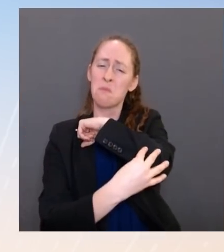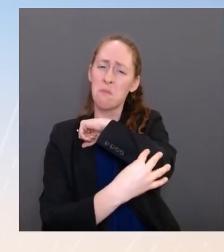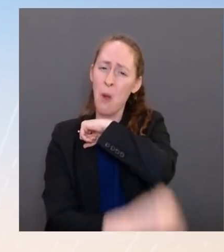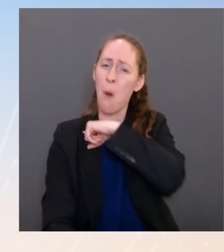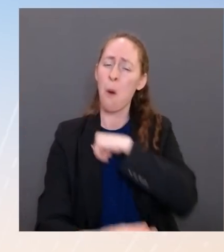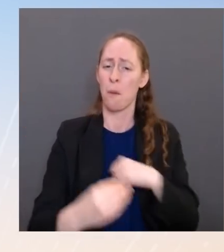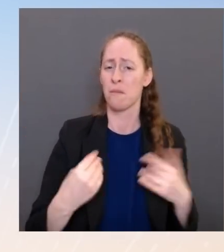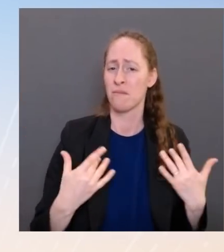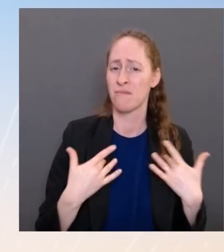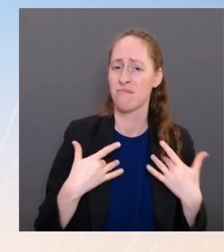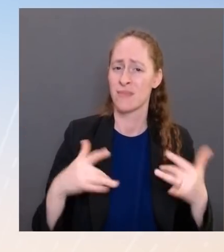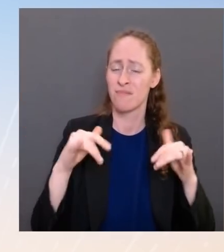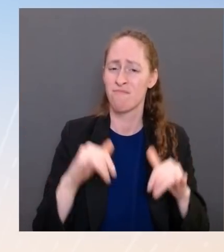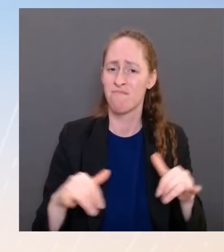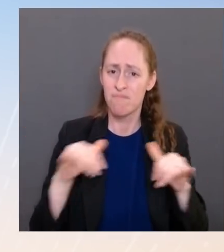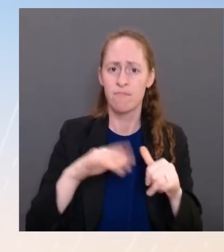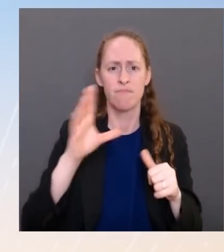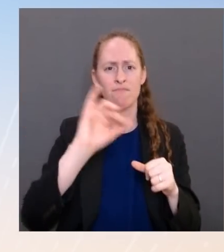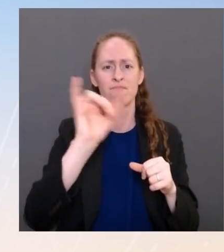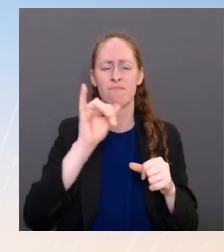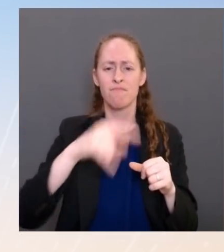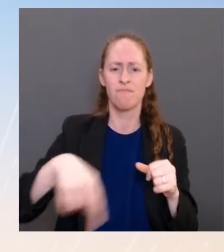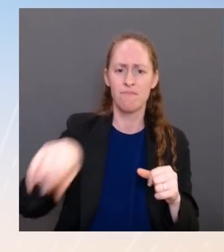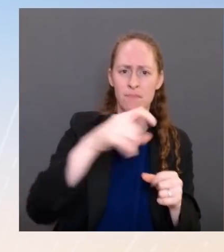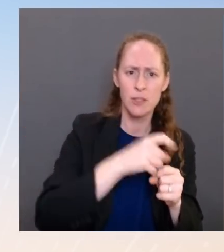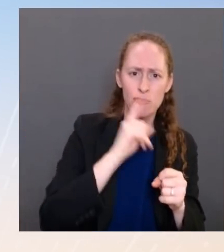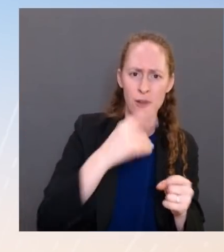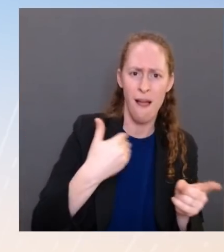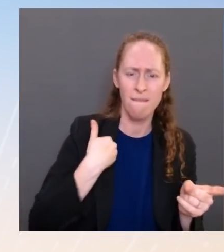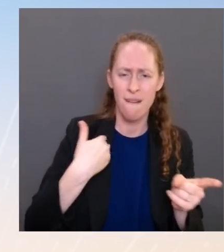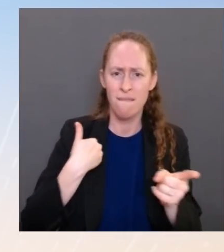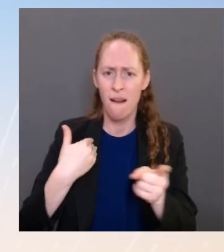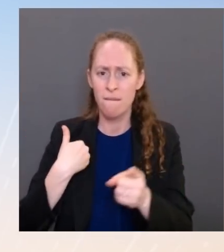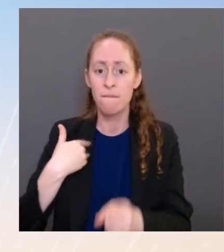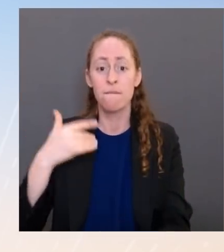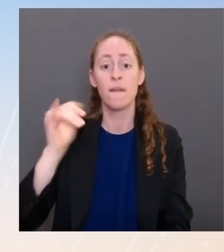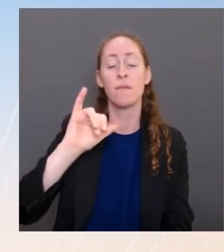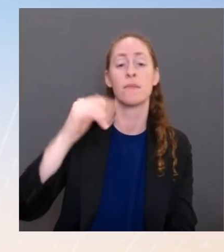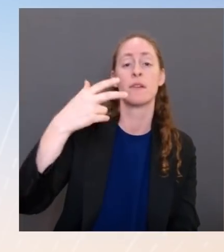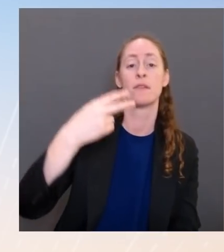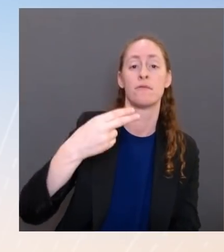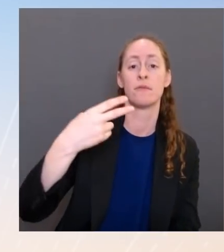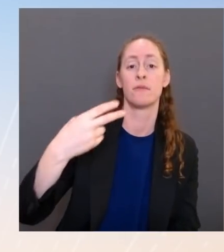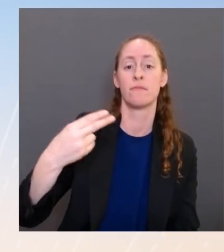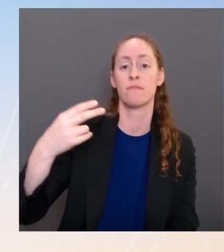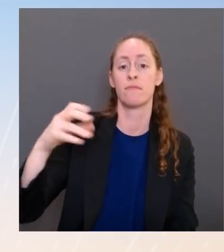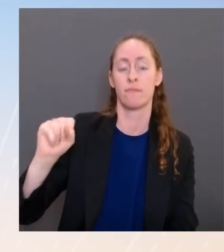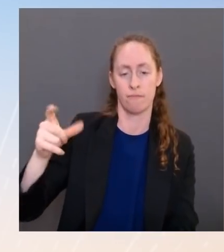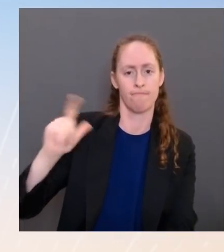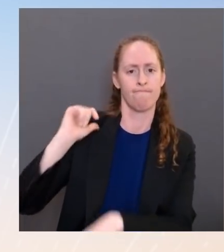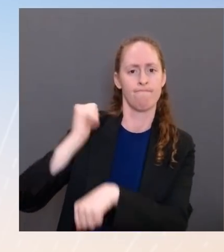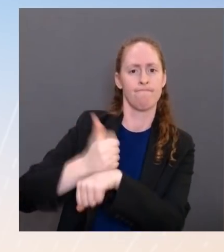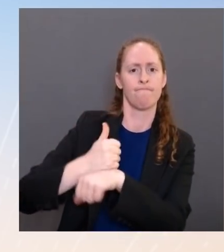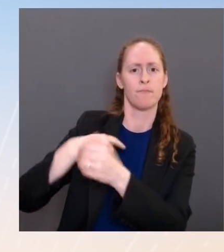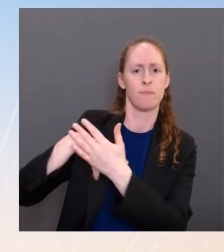HHS has also started a number of programs with the exact same objective intended to protect patients